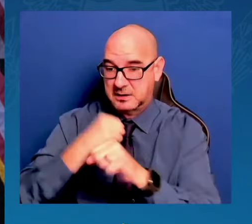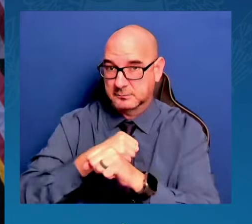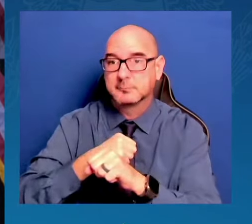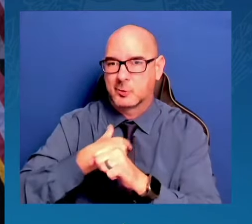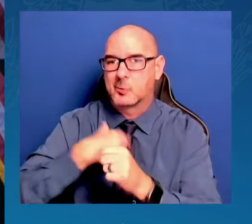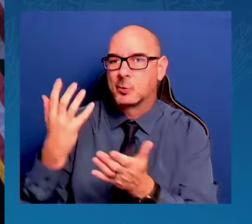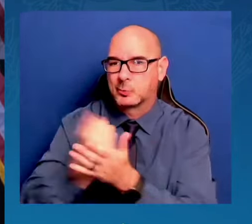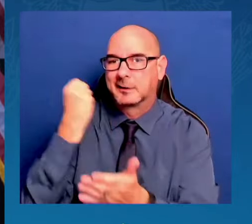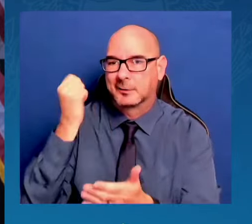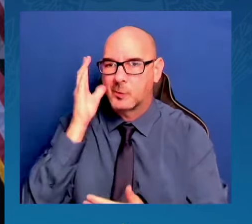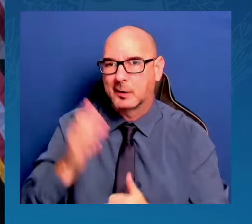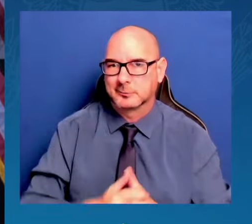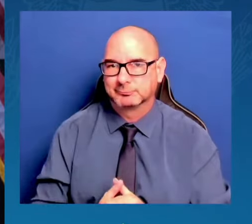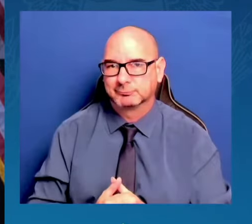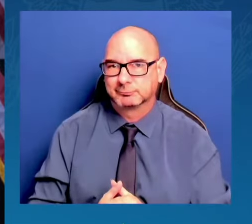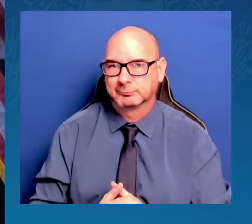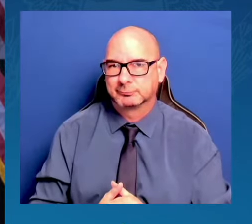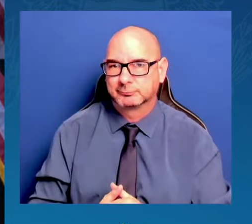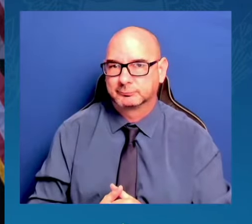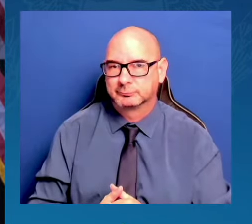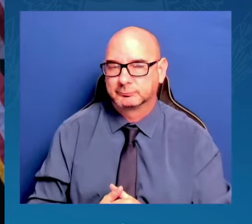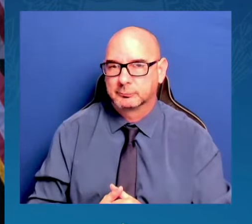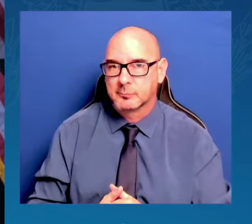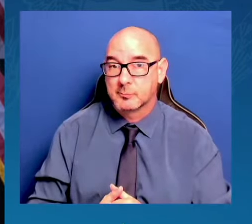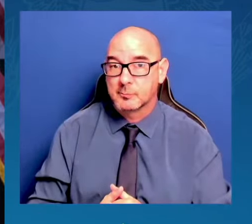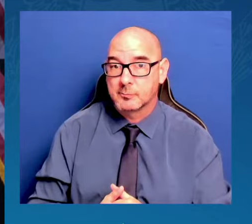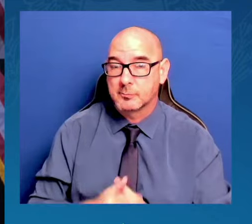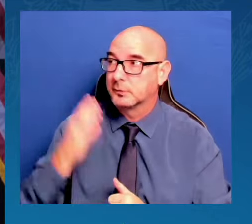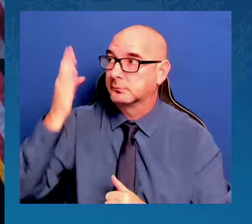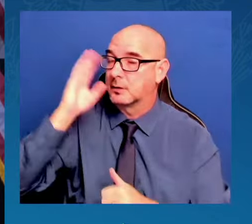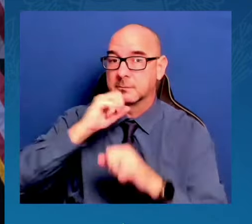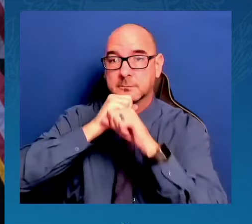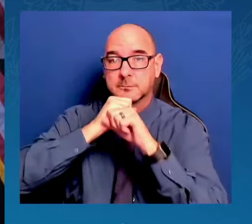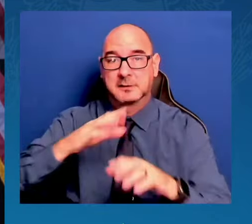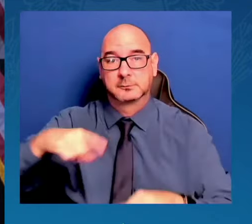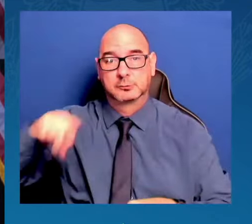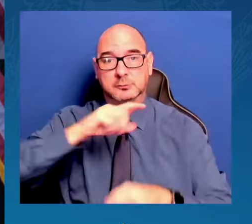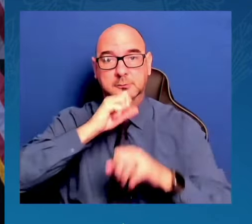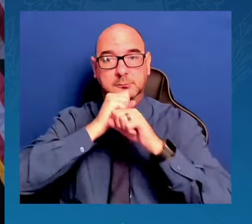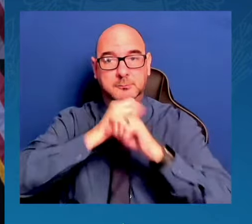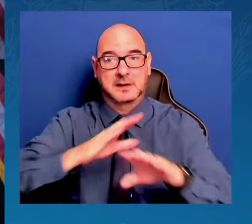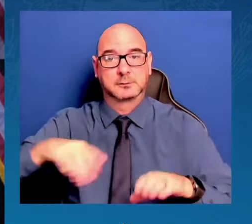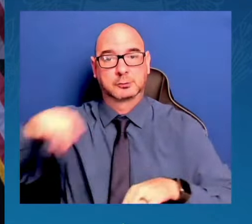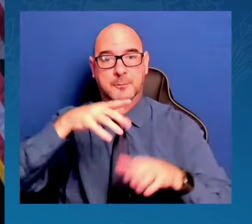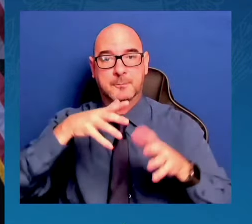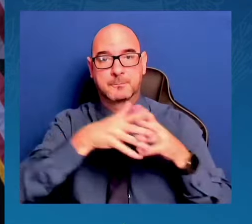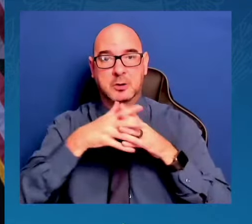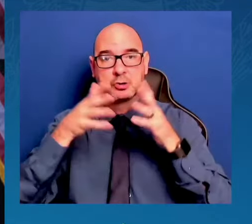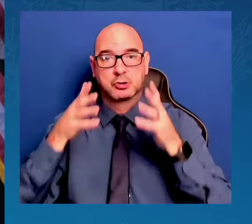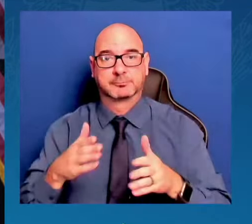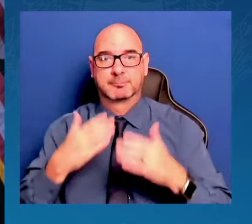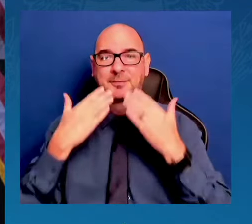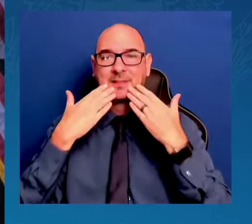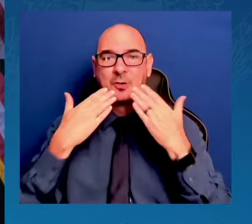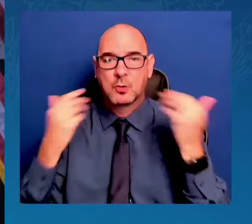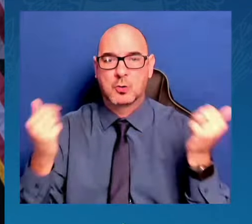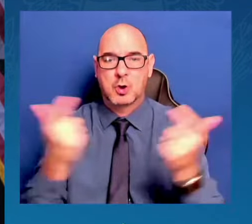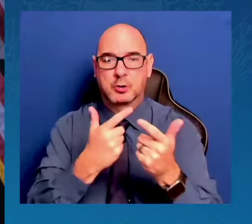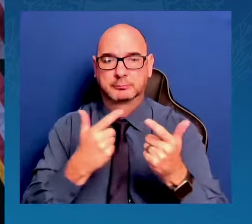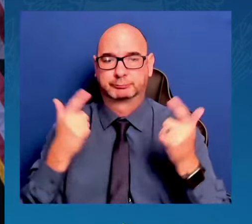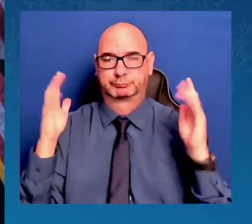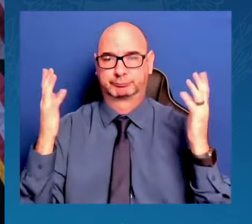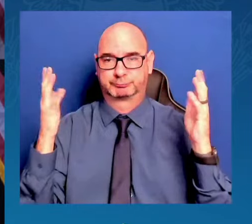And may God bless America. Thank you all.